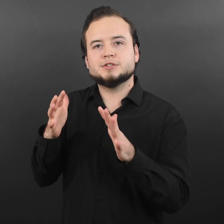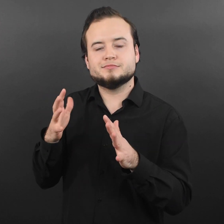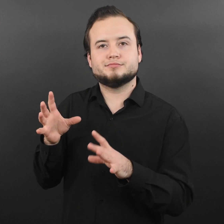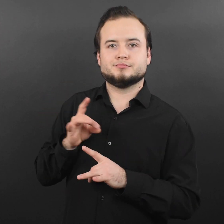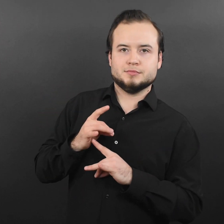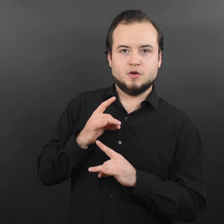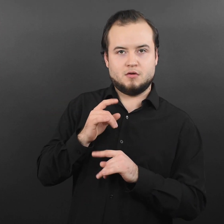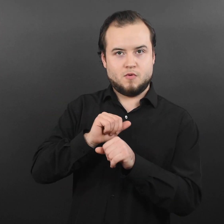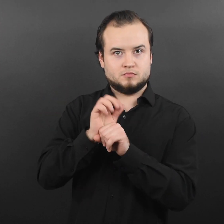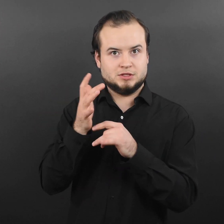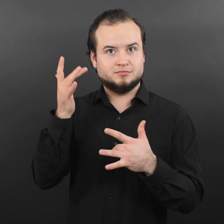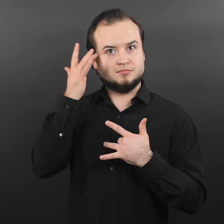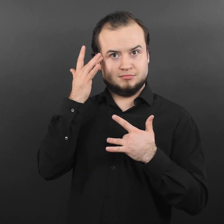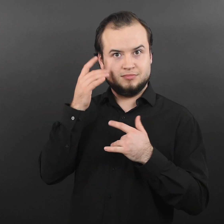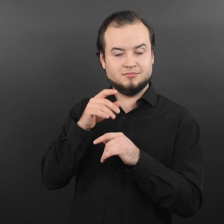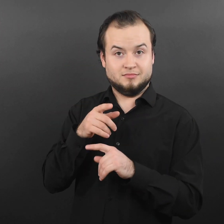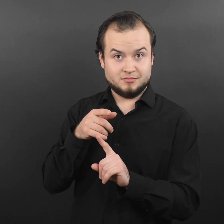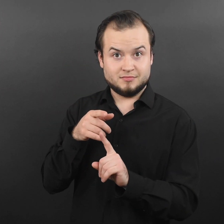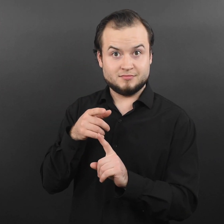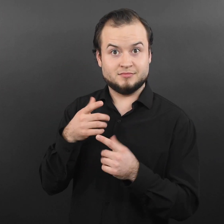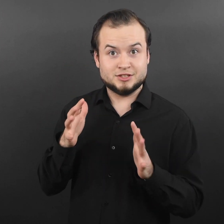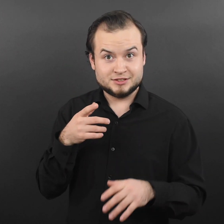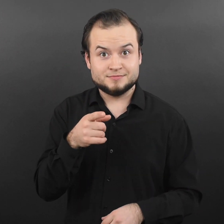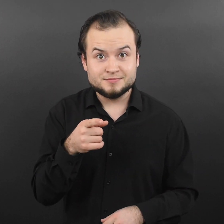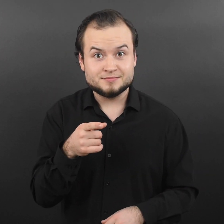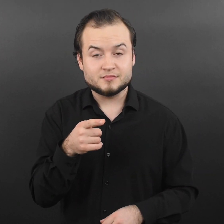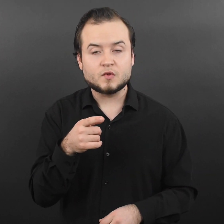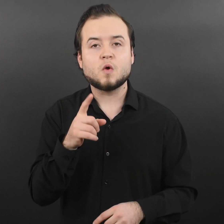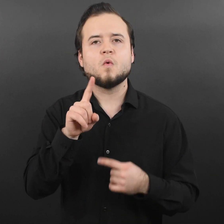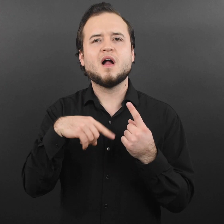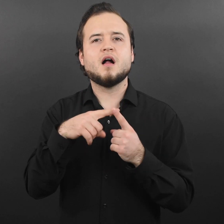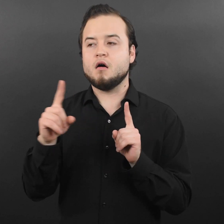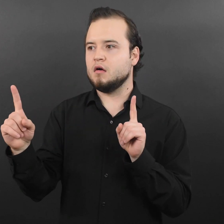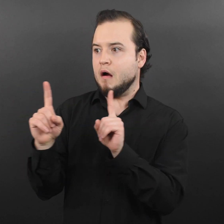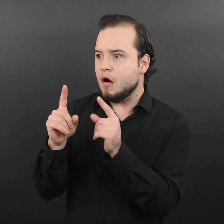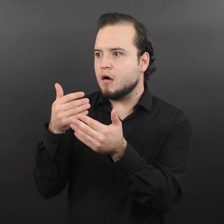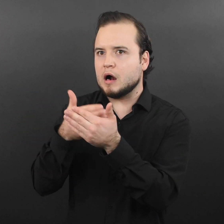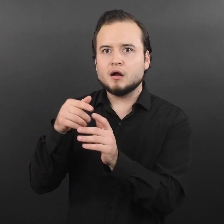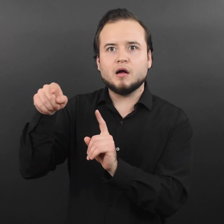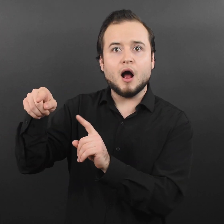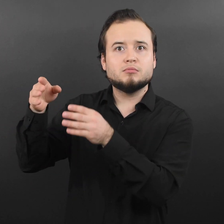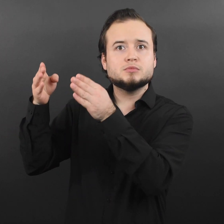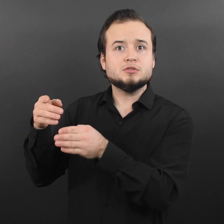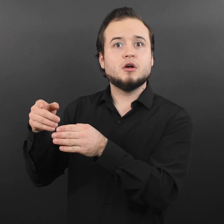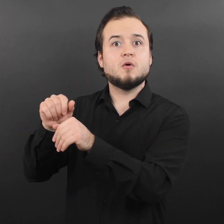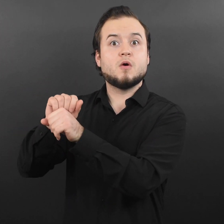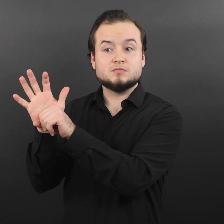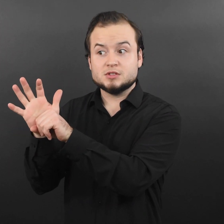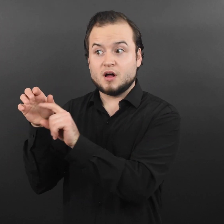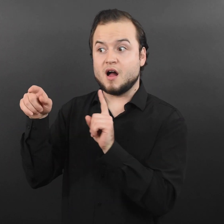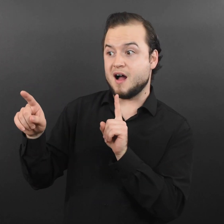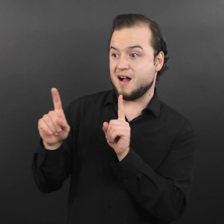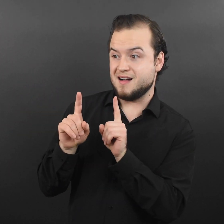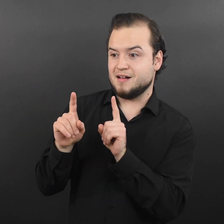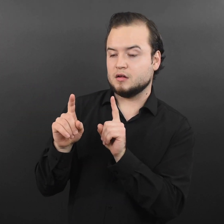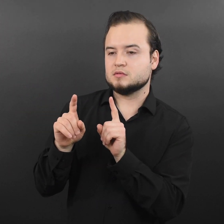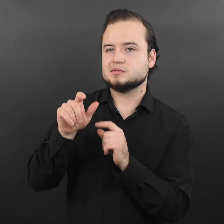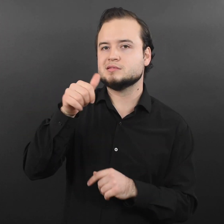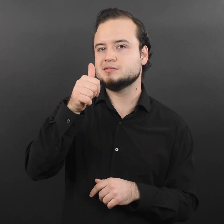months, you should wear a mask around others for 10 days following exposure.